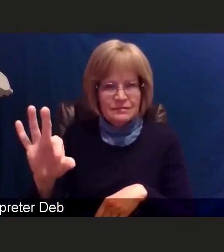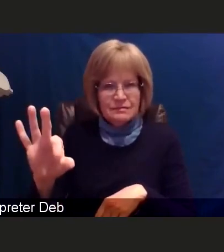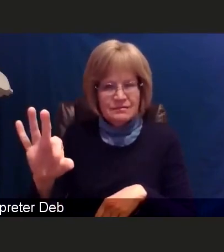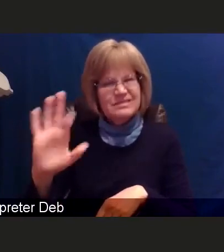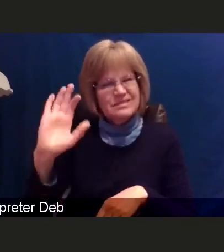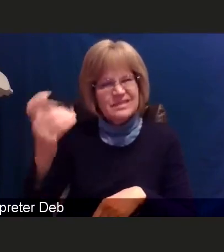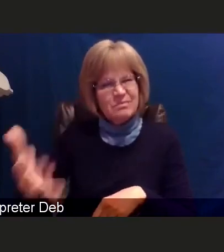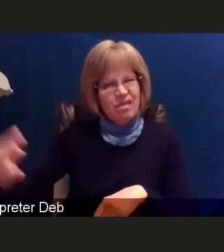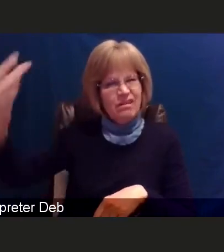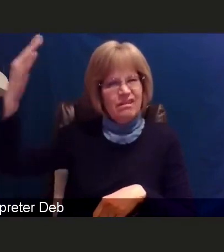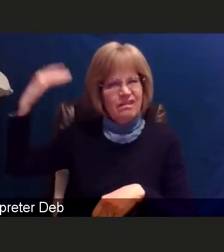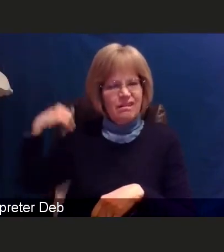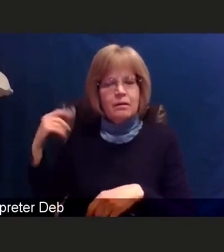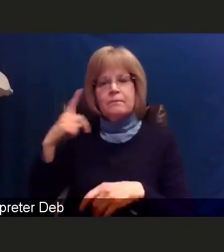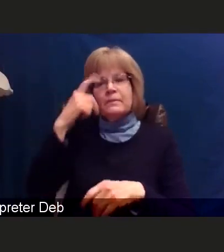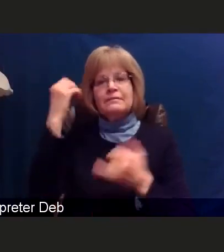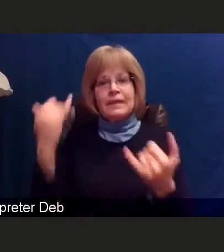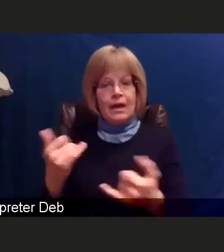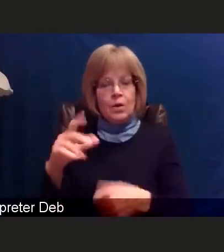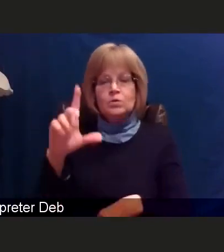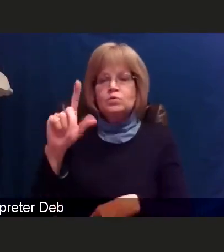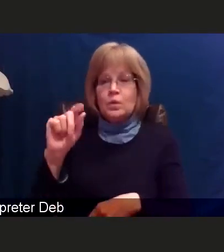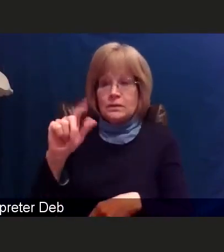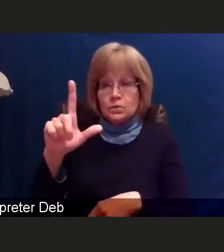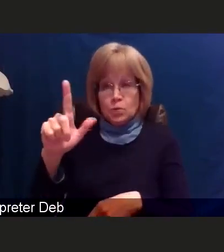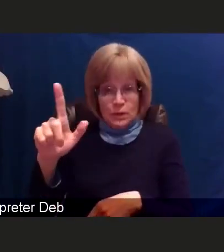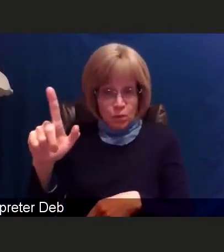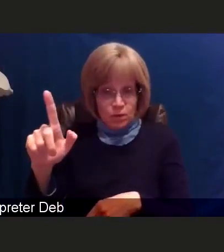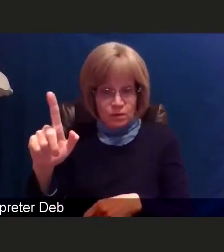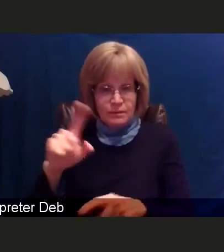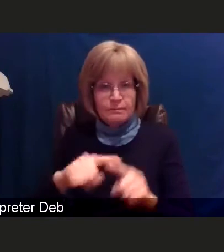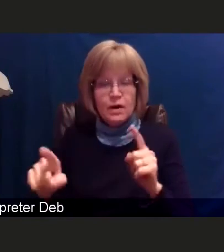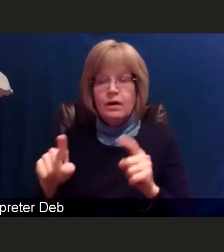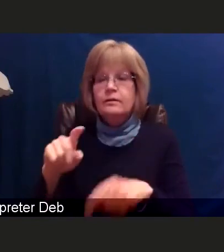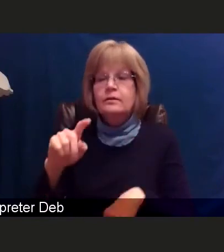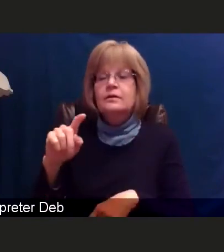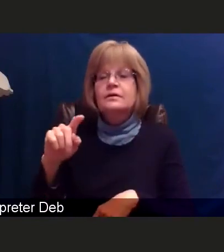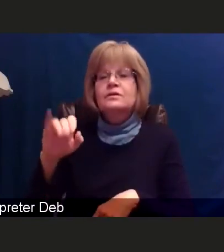because we're in 2021 right now, but in January of 2020,